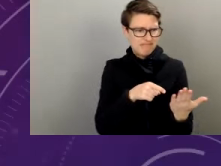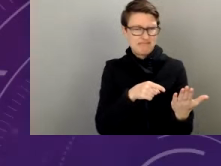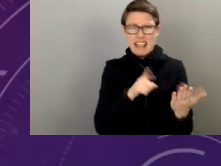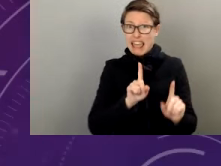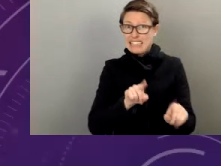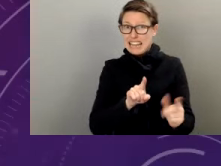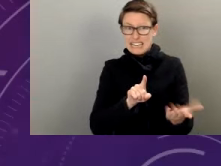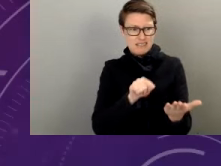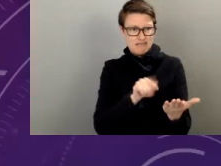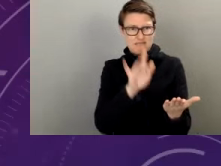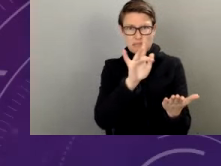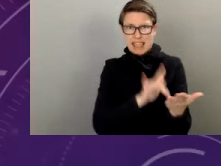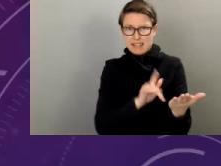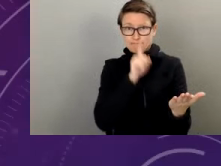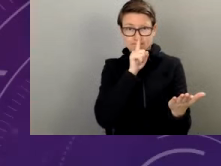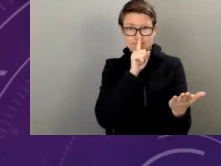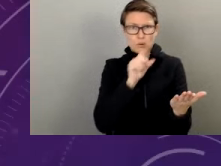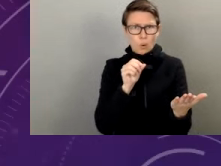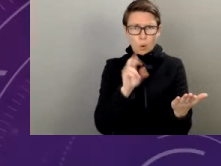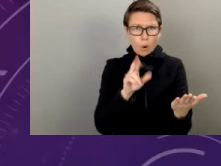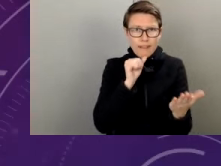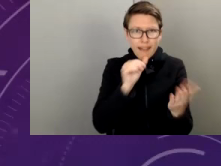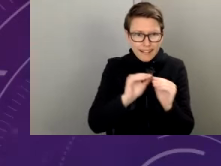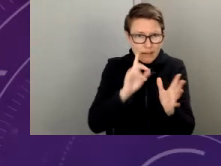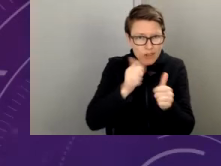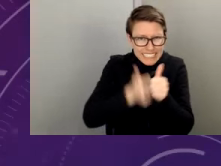Or for every student handwritten documents, they're not legible,